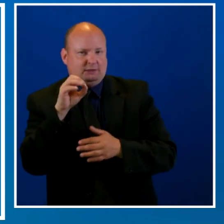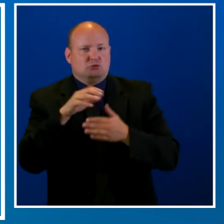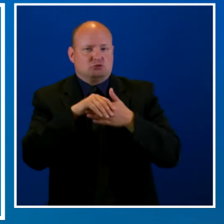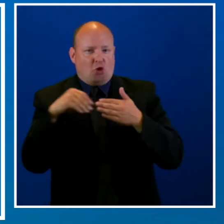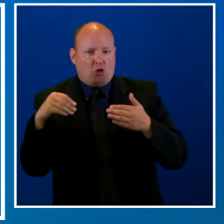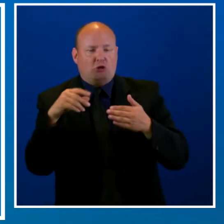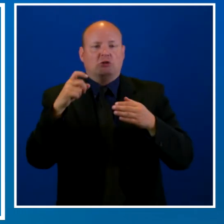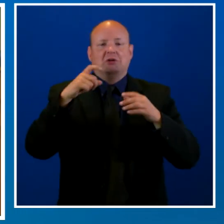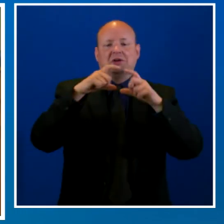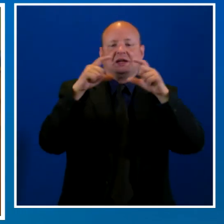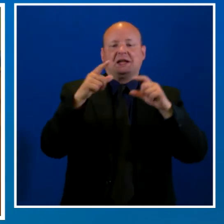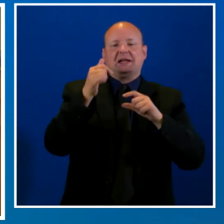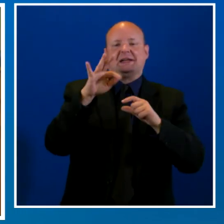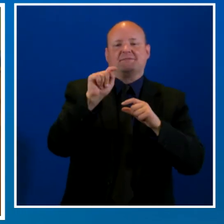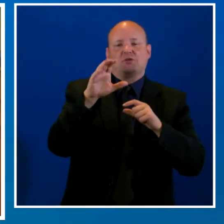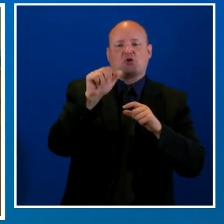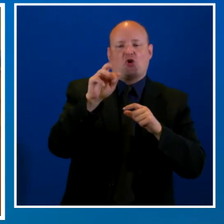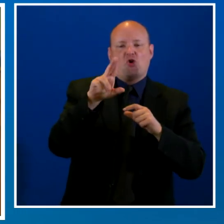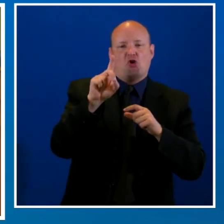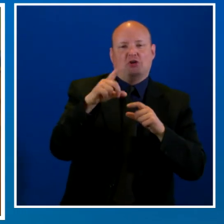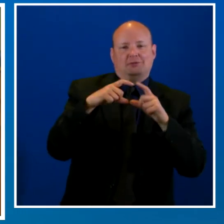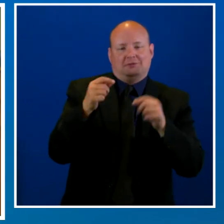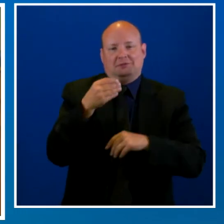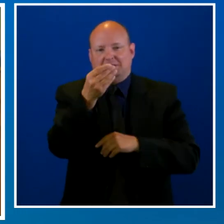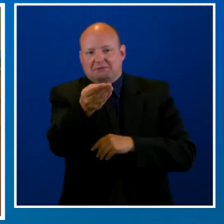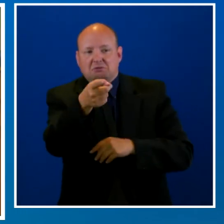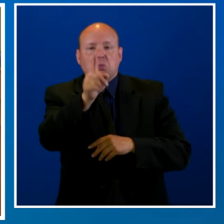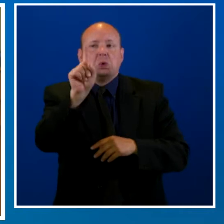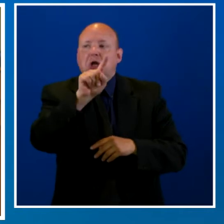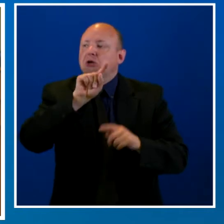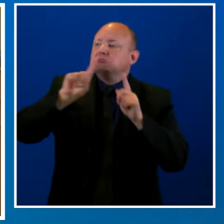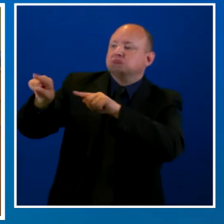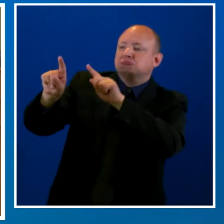Visit Clark County Public Health website for the latest